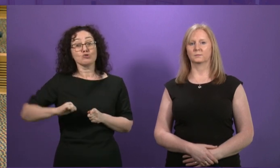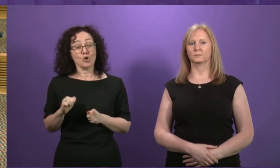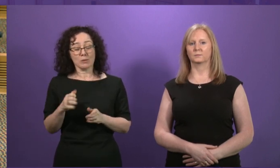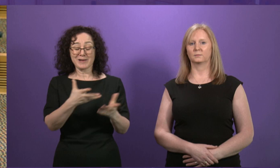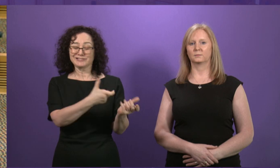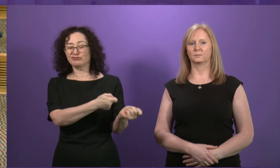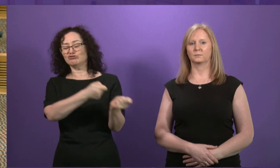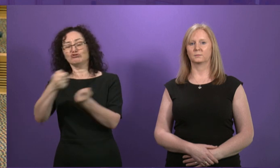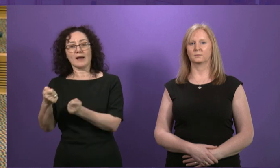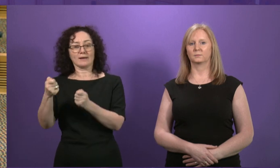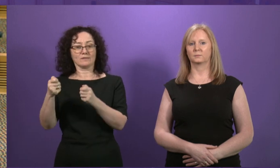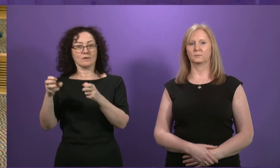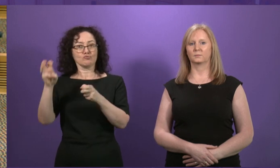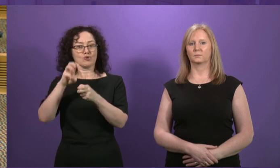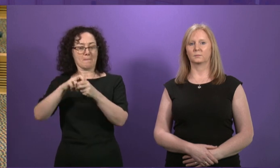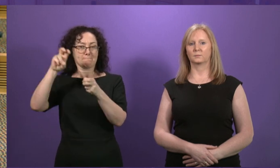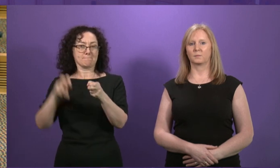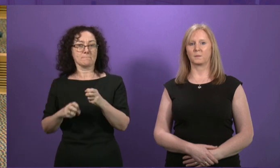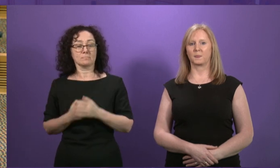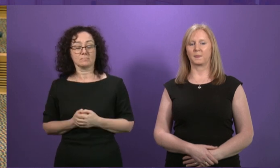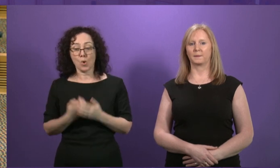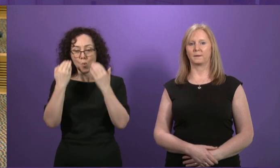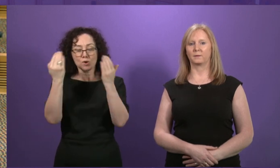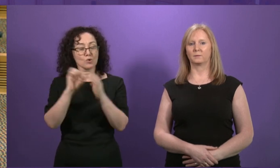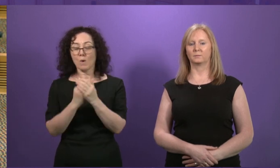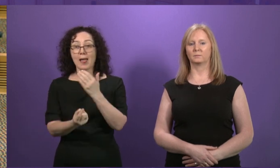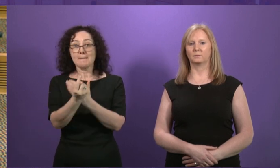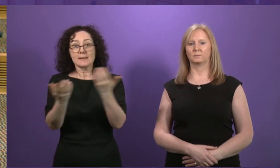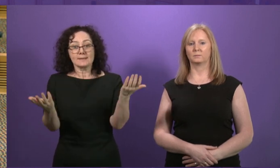We still do not know whether there will be a transition phase and we do not know anything